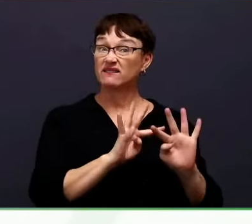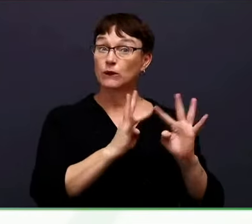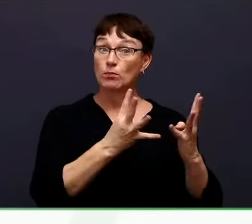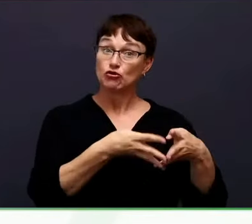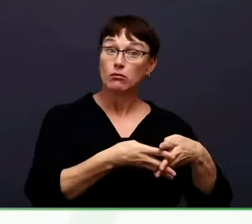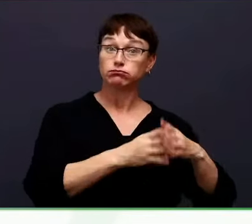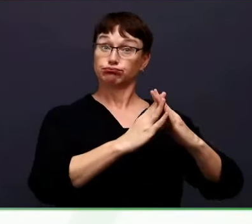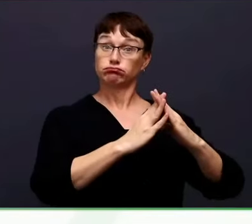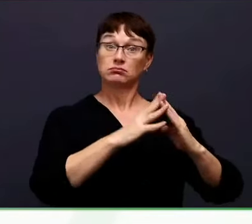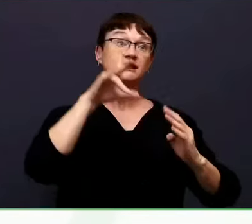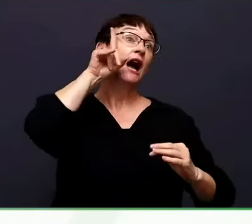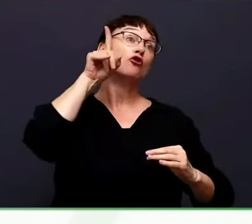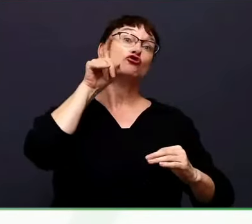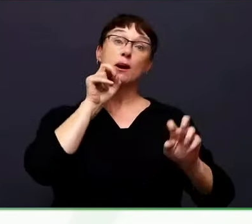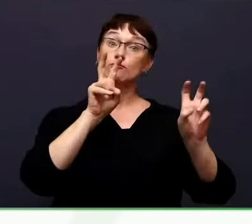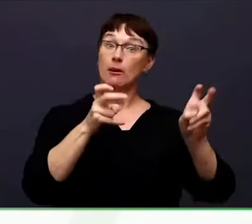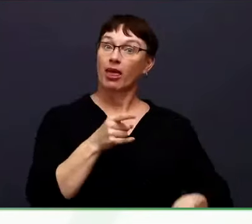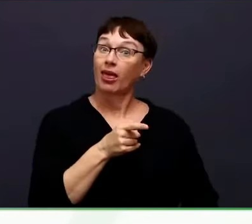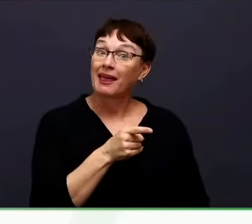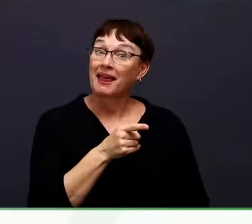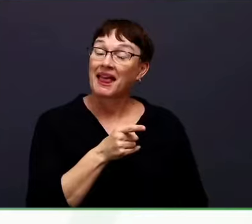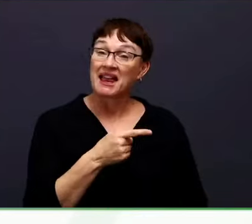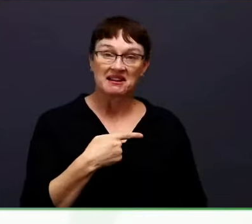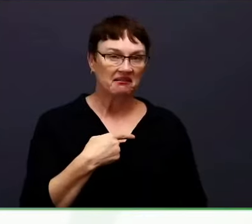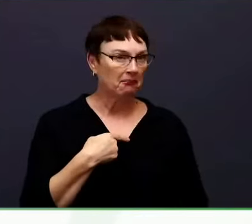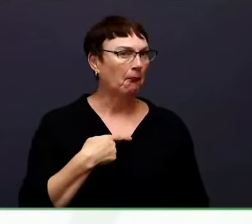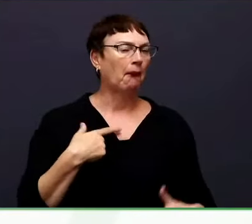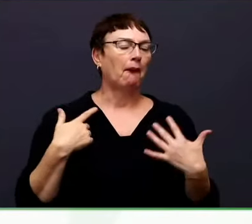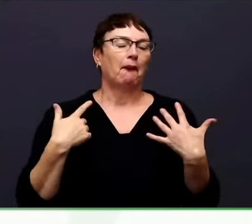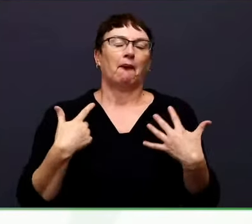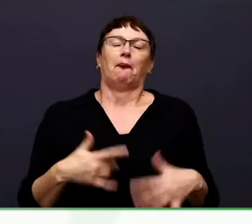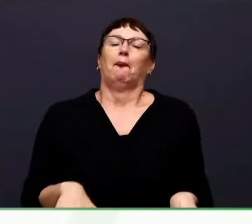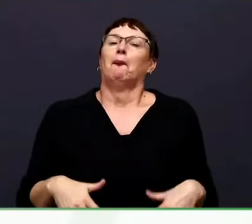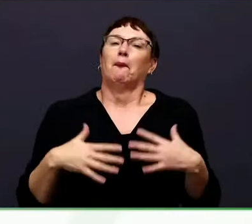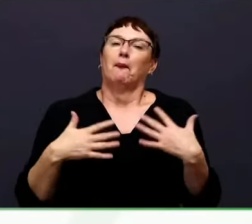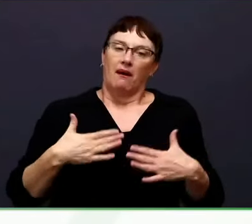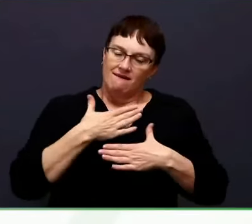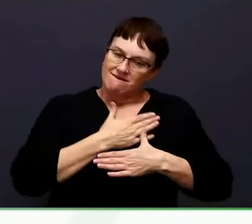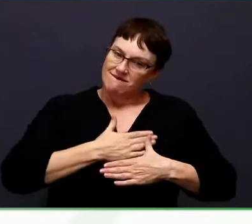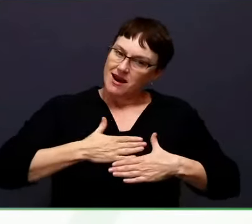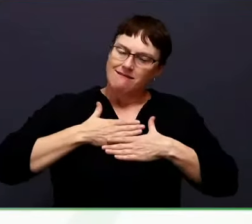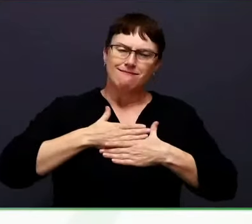They heard us, see the lion.